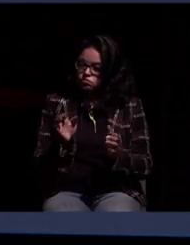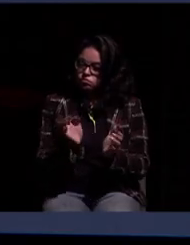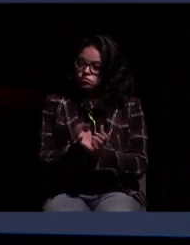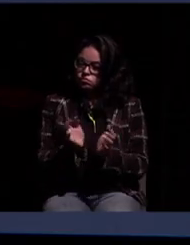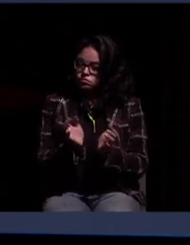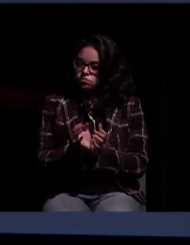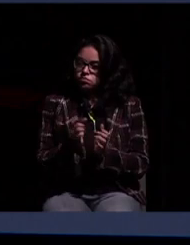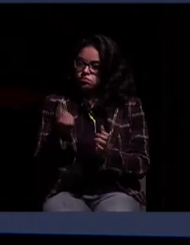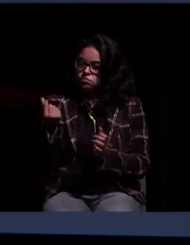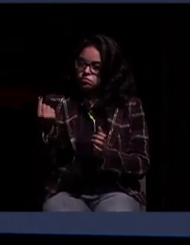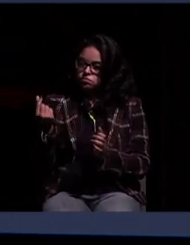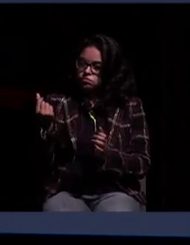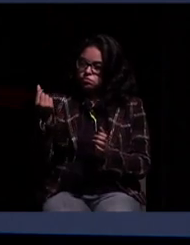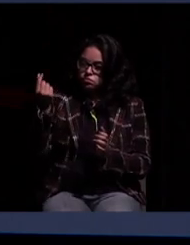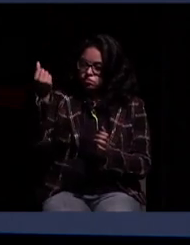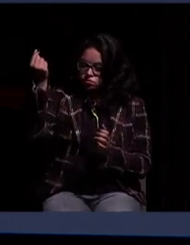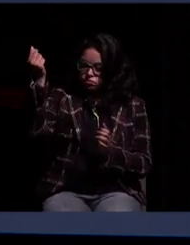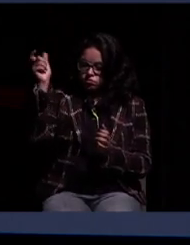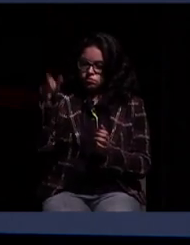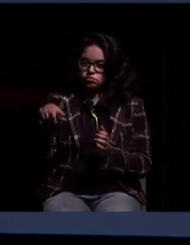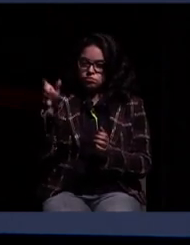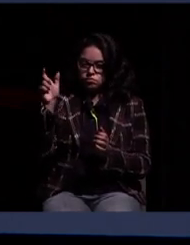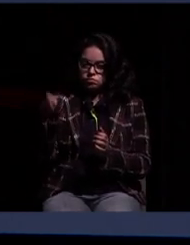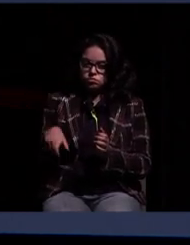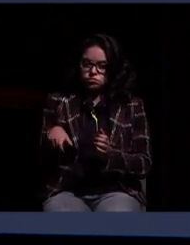rich and fruitful group of people for discussing